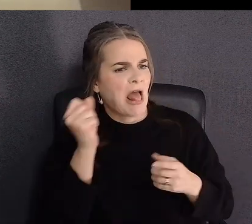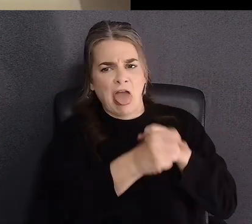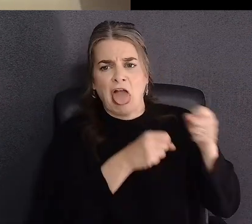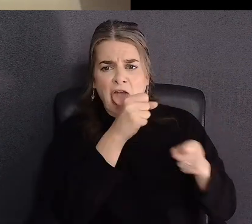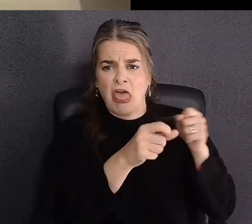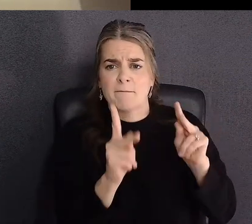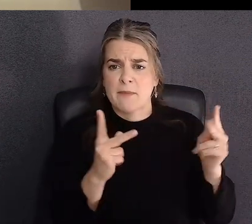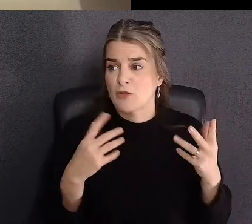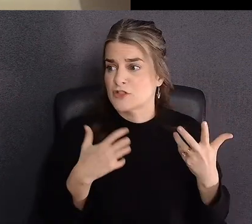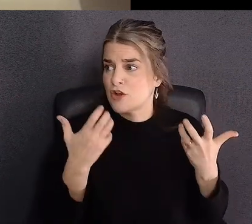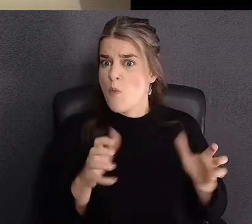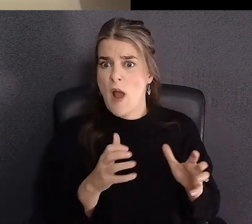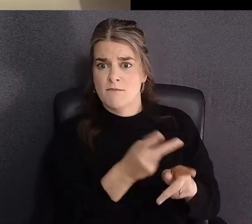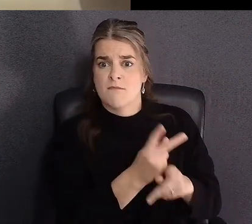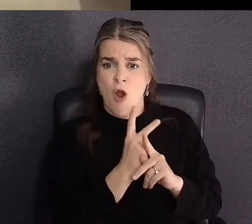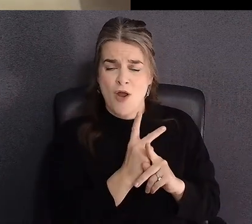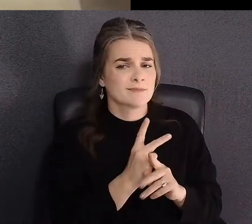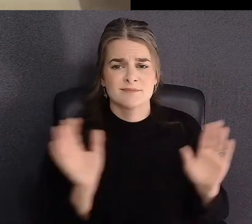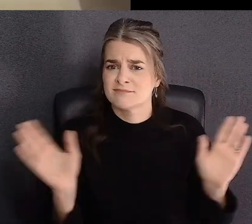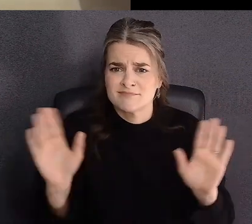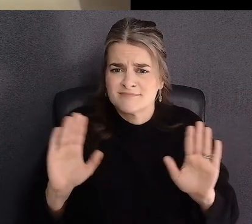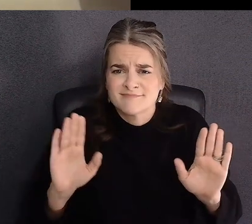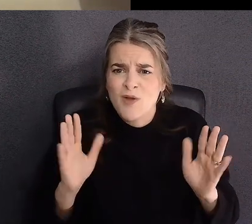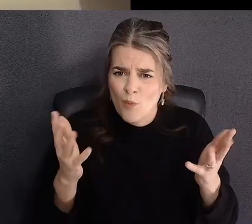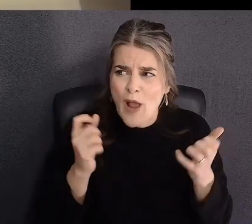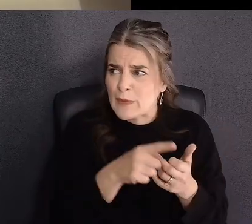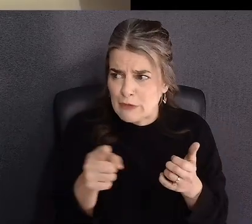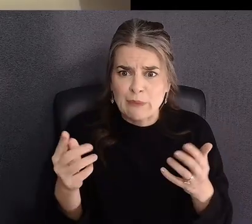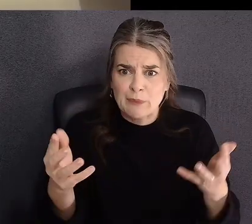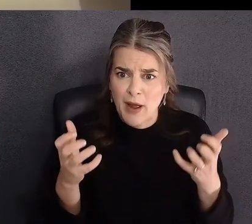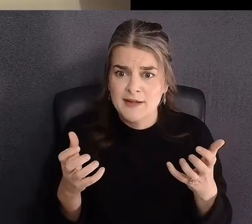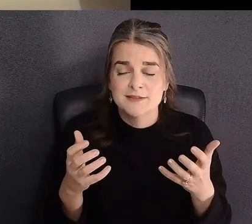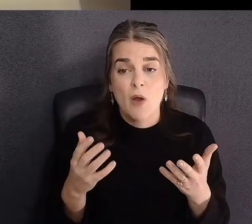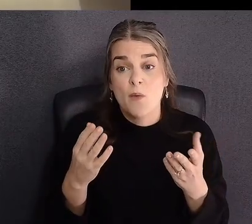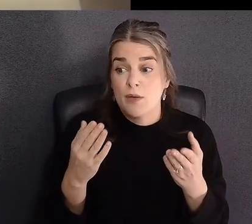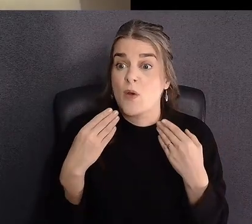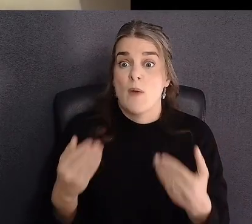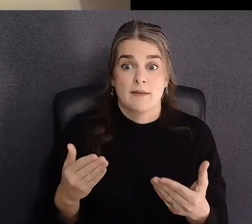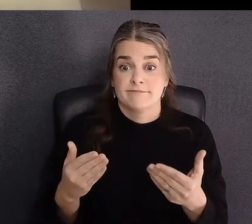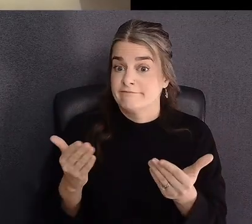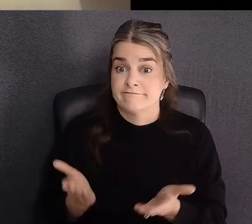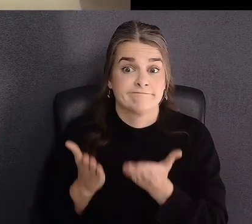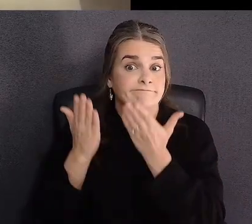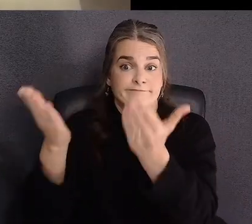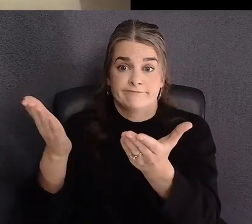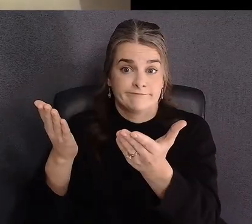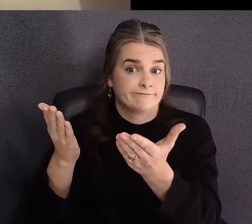So please use that button to suggest items that maybe we can add to the Lending Library. And obviously, I want to make sure